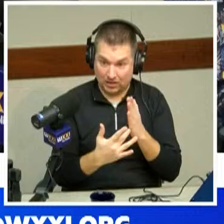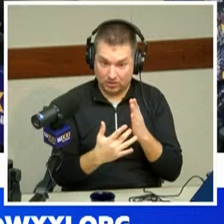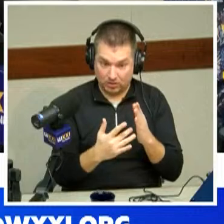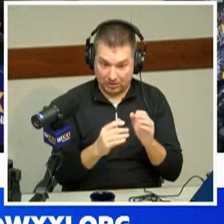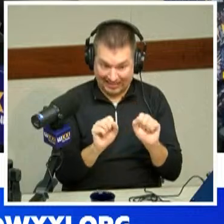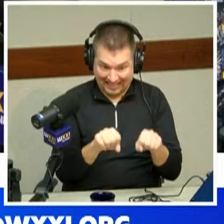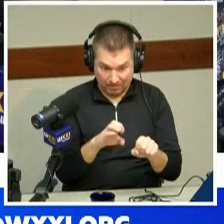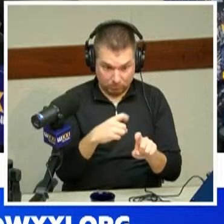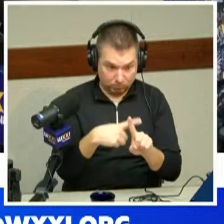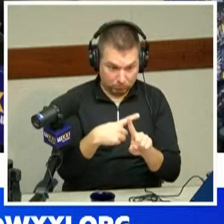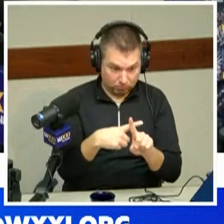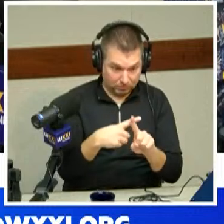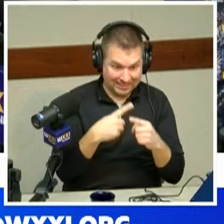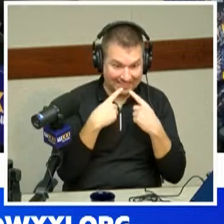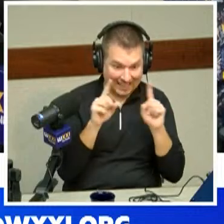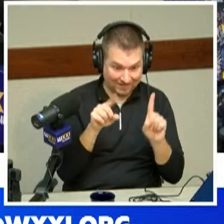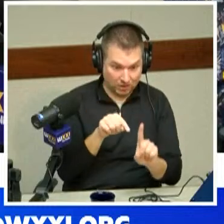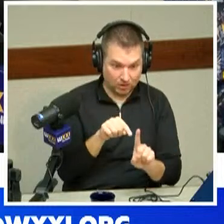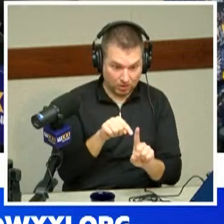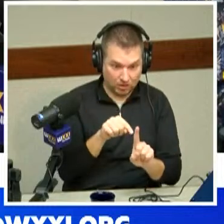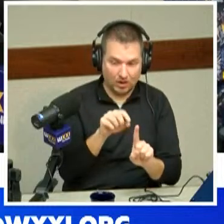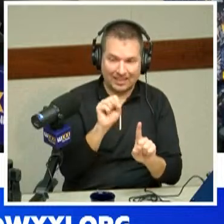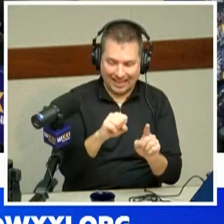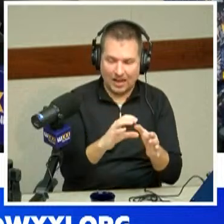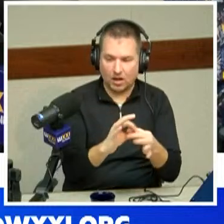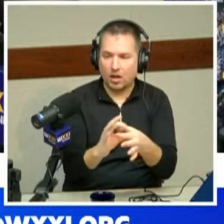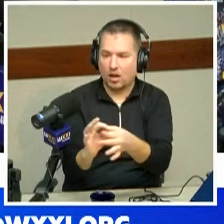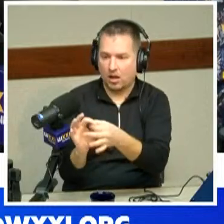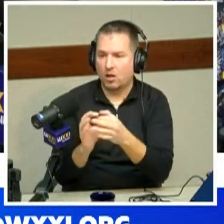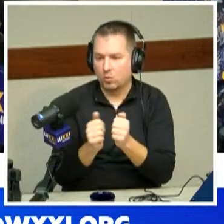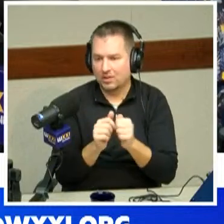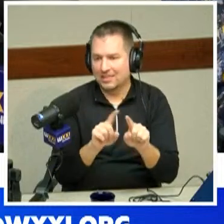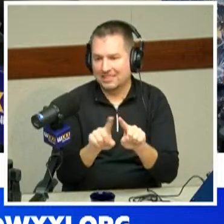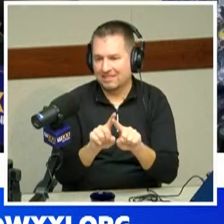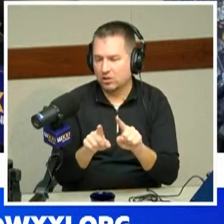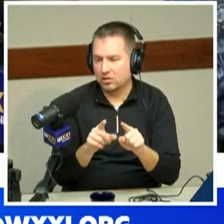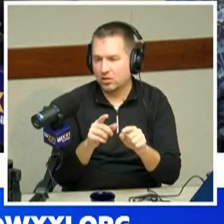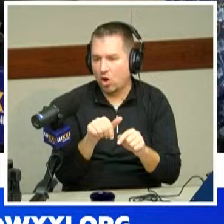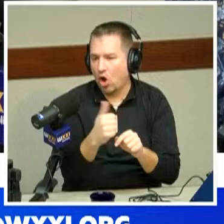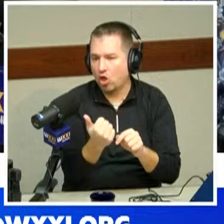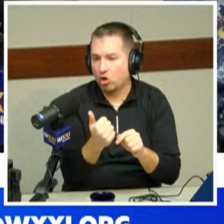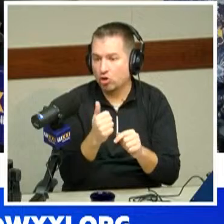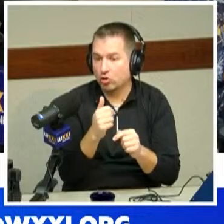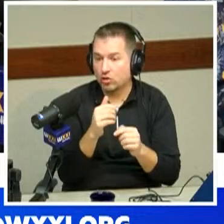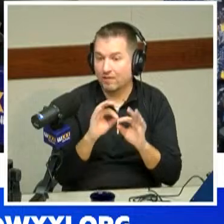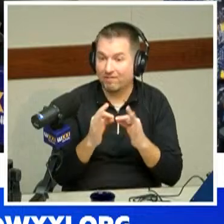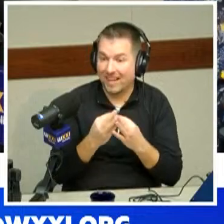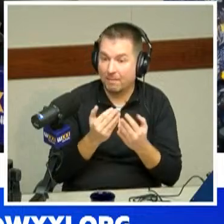parent child I can imagine it can be also useful for other intimate family members and even you